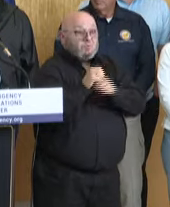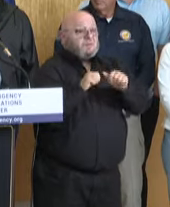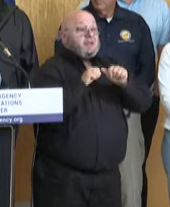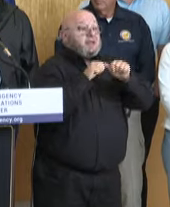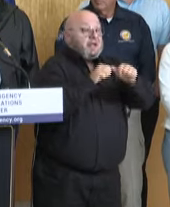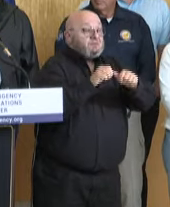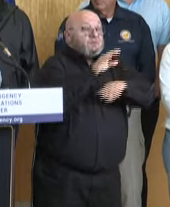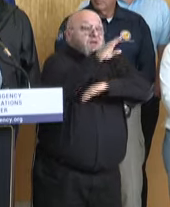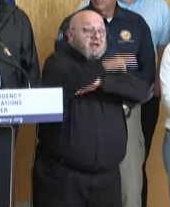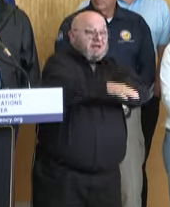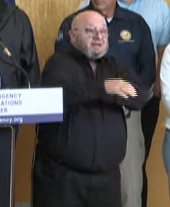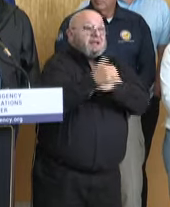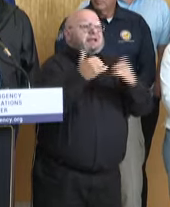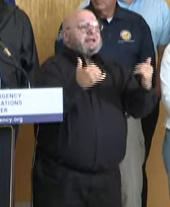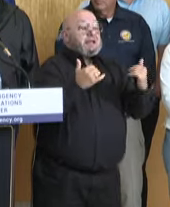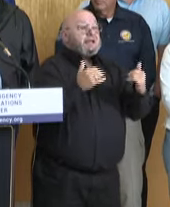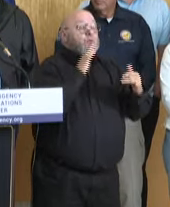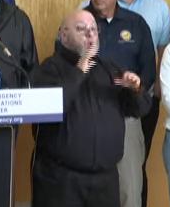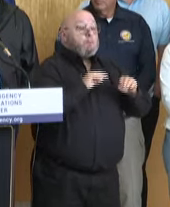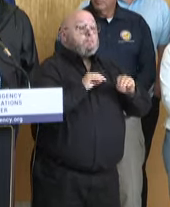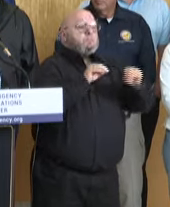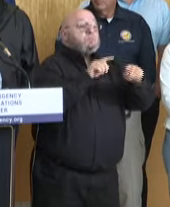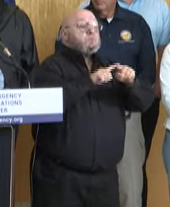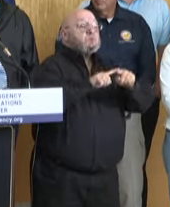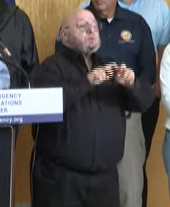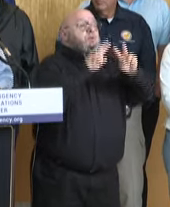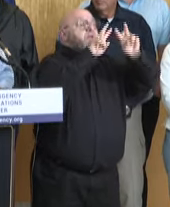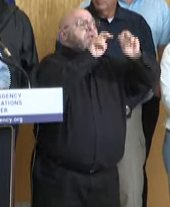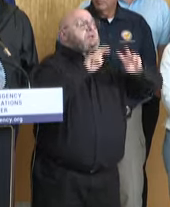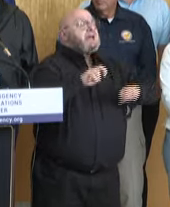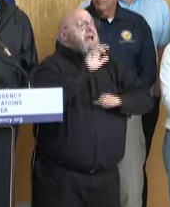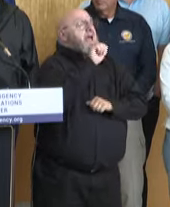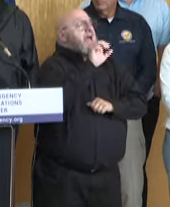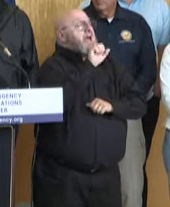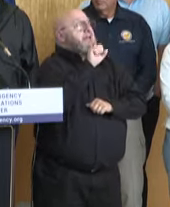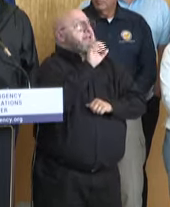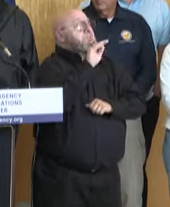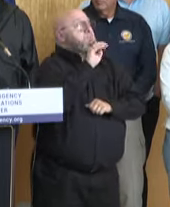VAMOS A TENER HICIMOS RESCATES ESTA MAÑANA.